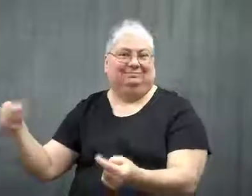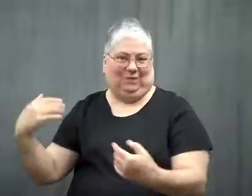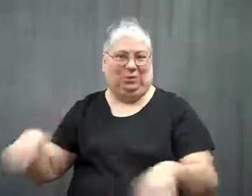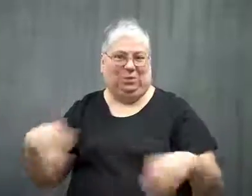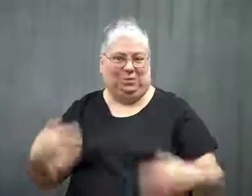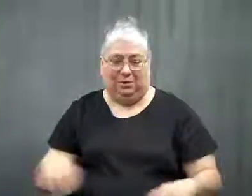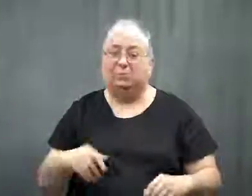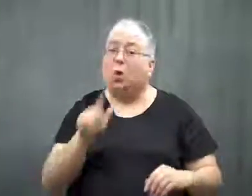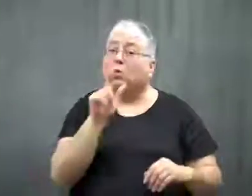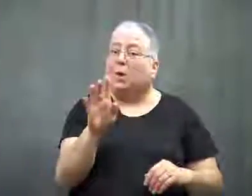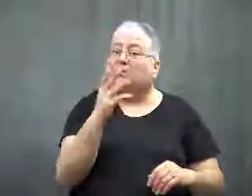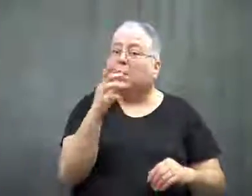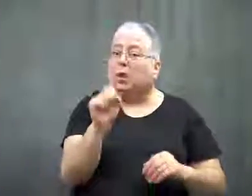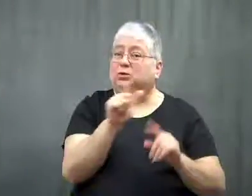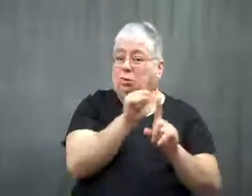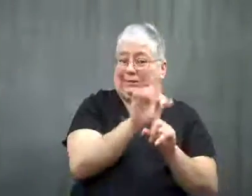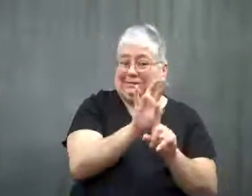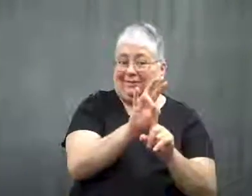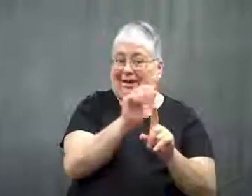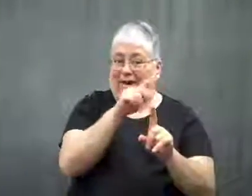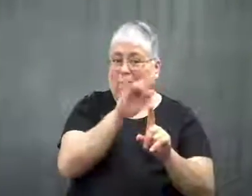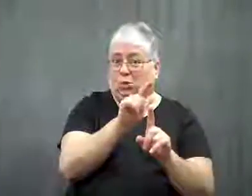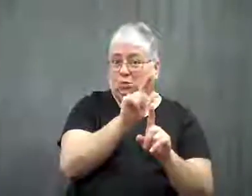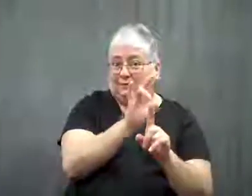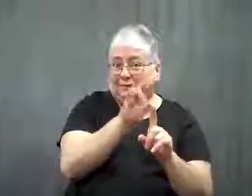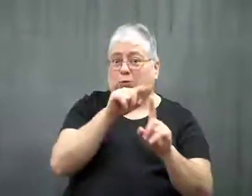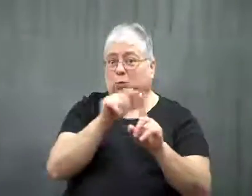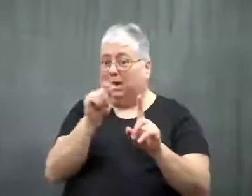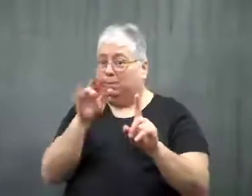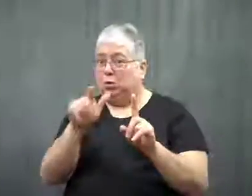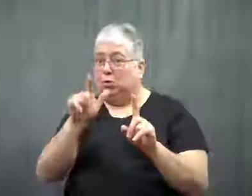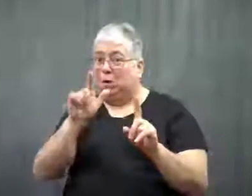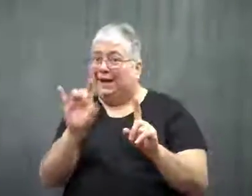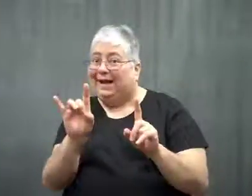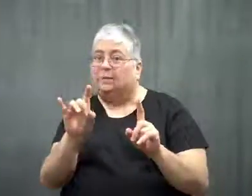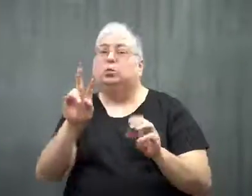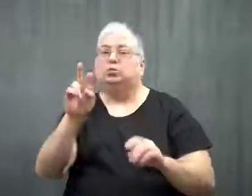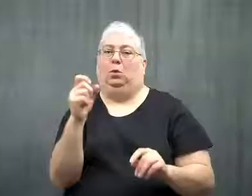In 24 hours, April 27 to April 28, there were 211.